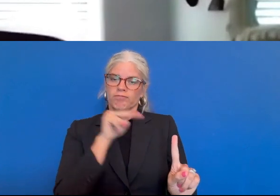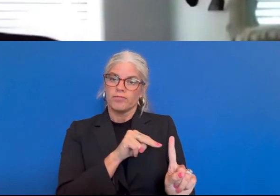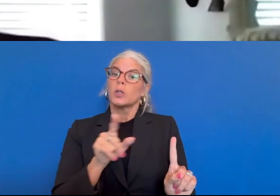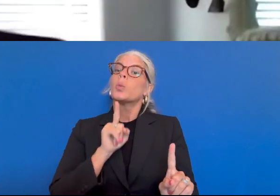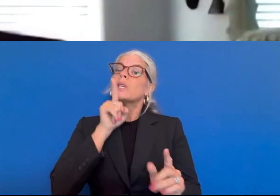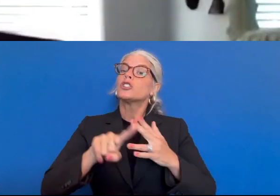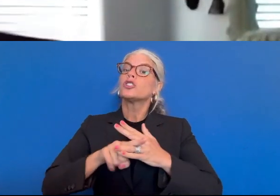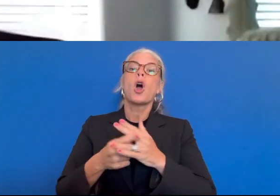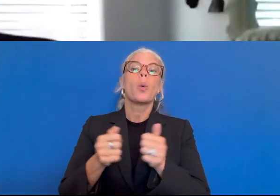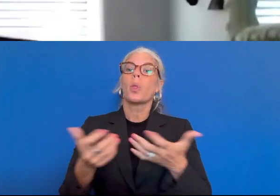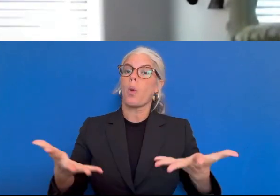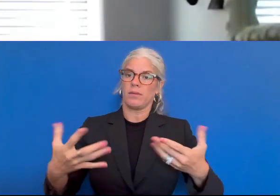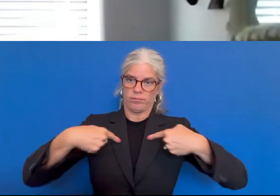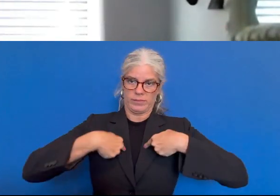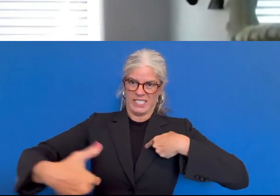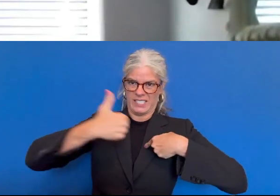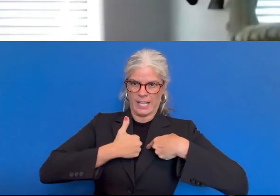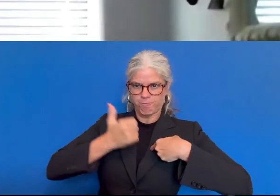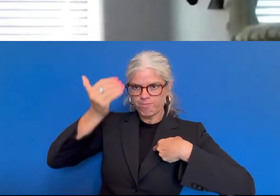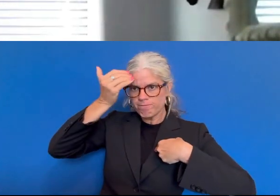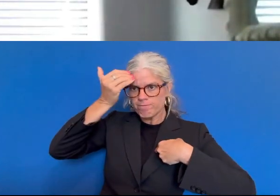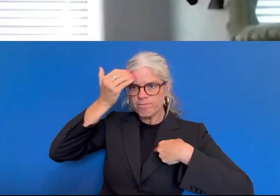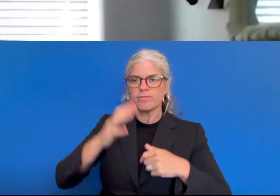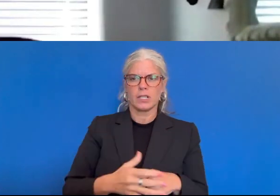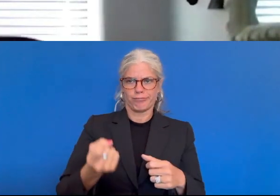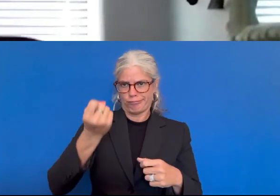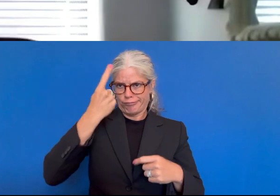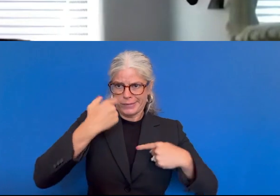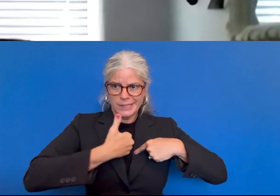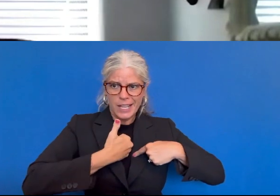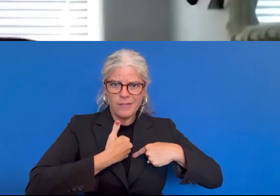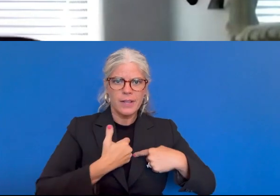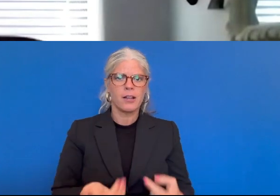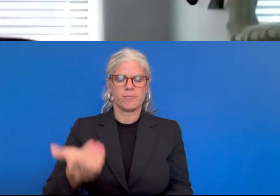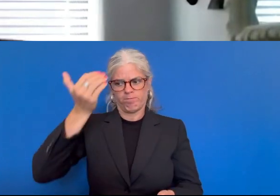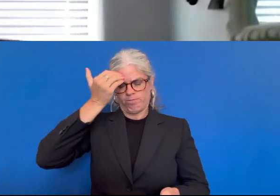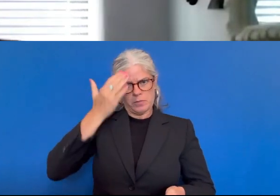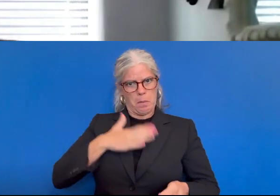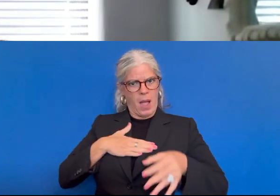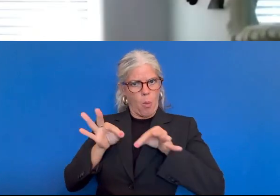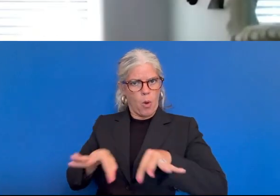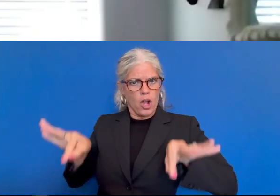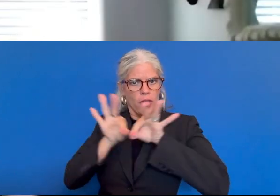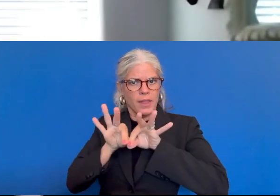knowing thy self, knowing what your worth is, and bringing yourself up to the point